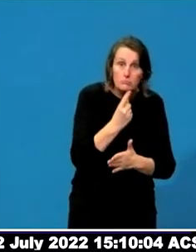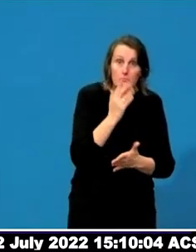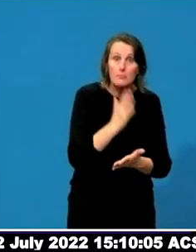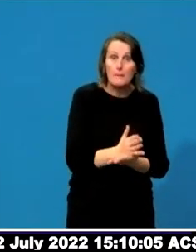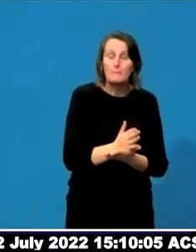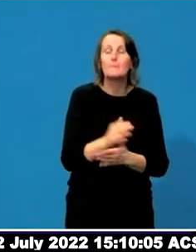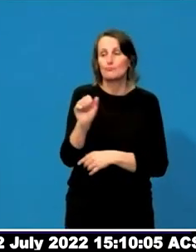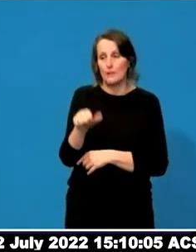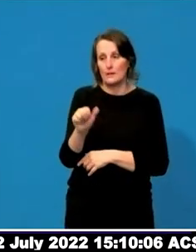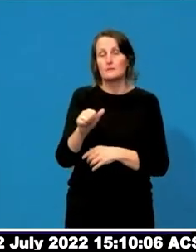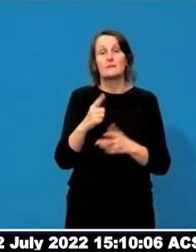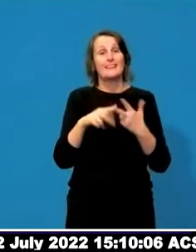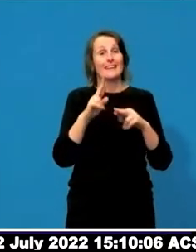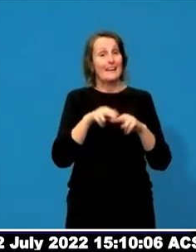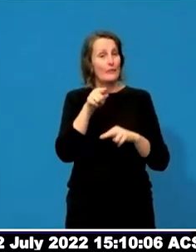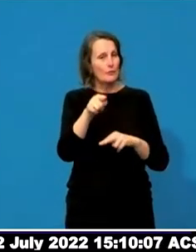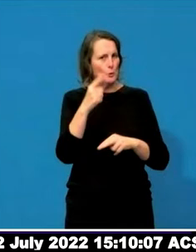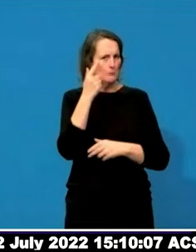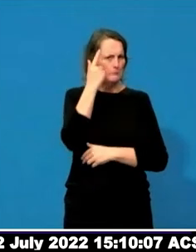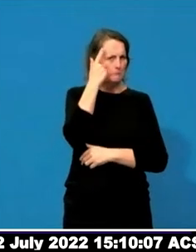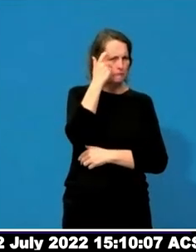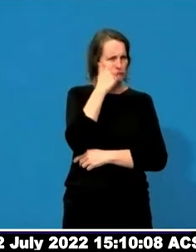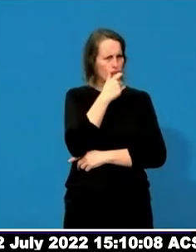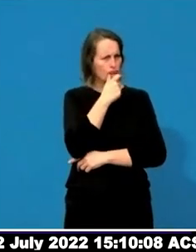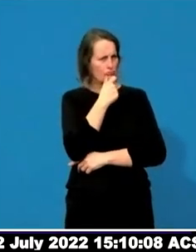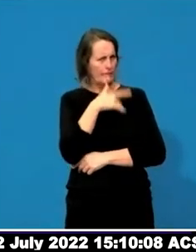If you have a suspicion that services have not been provided